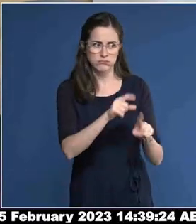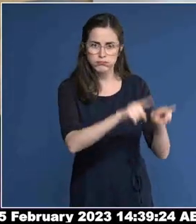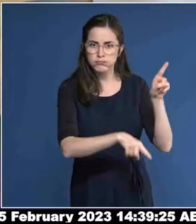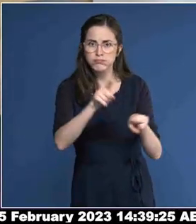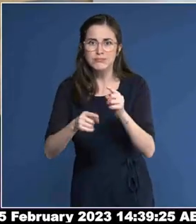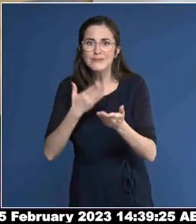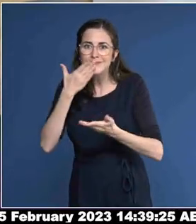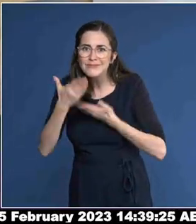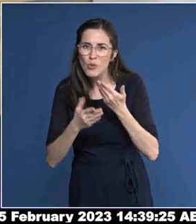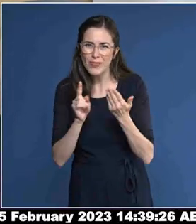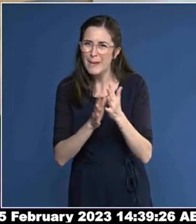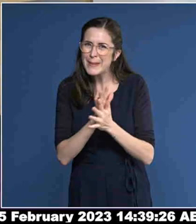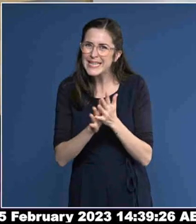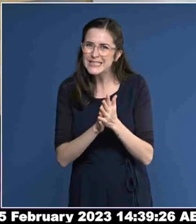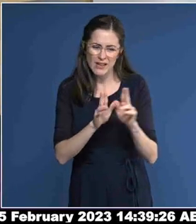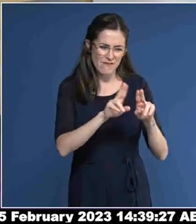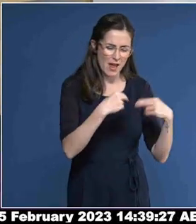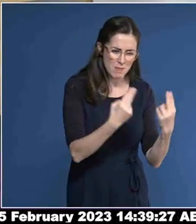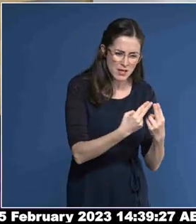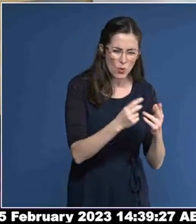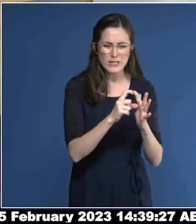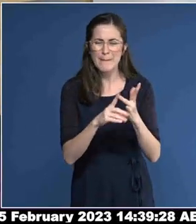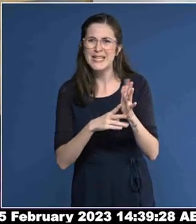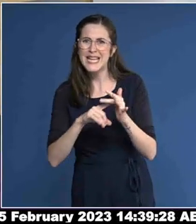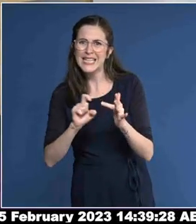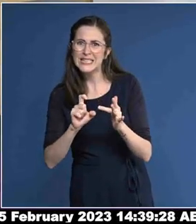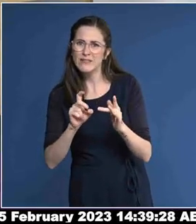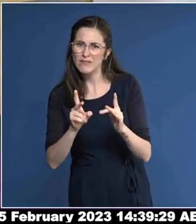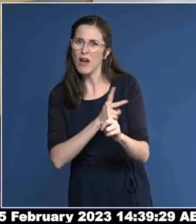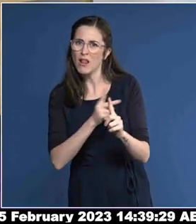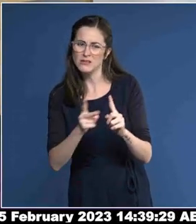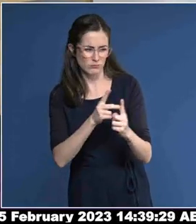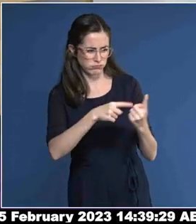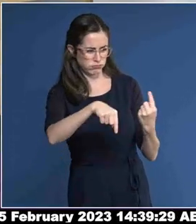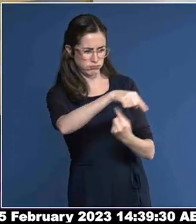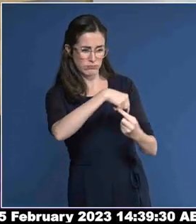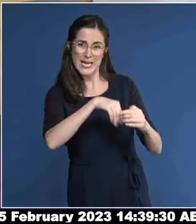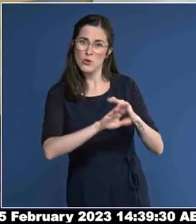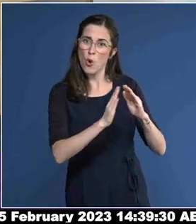But some laws would capture people living in a group home, and they live there because of